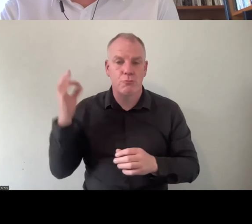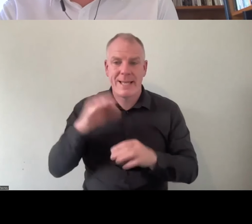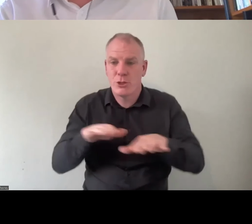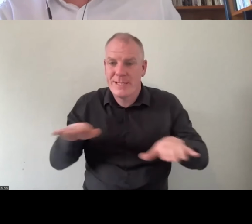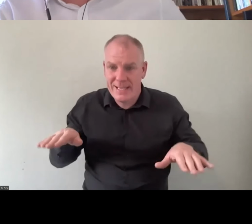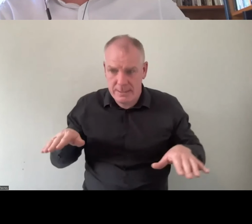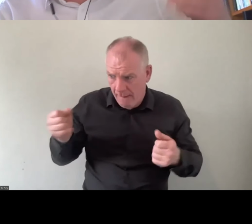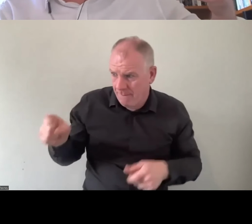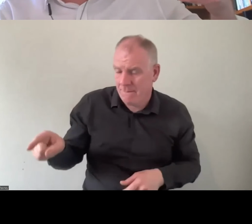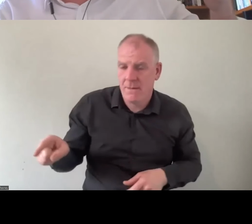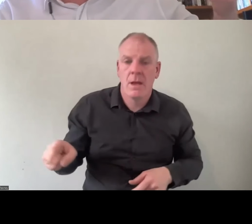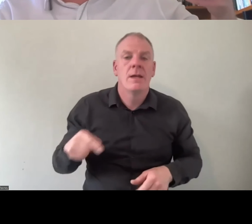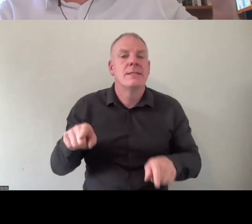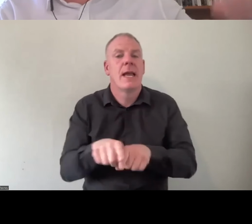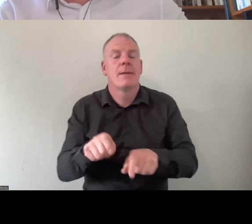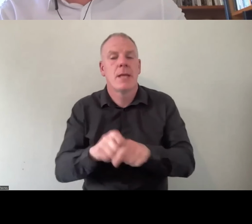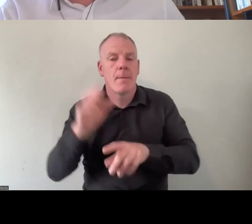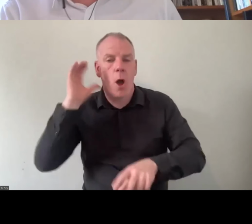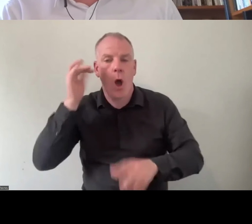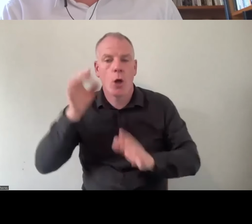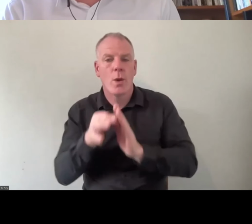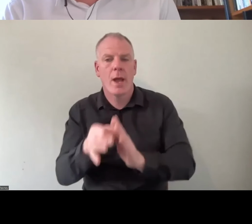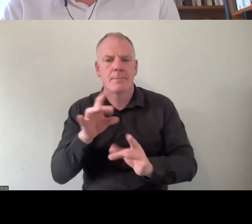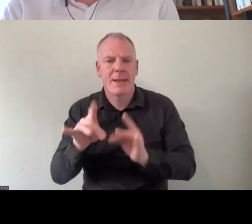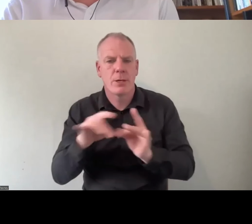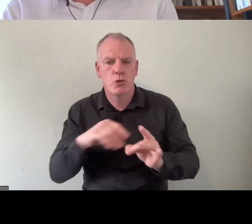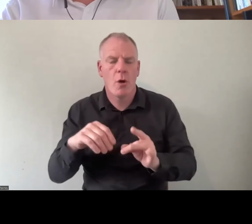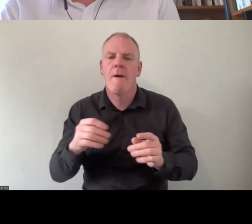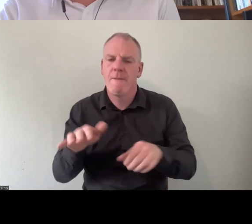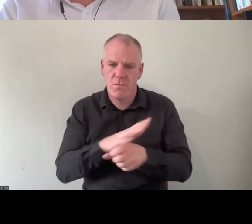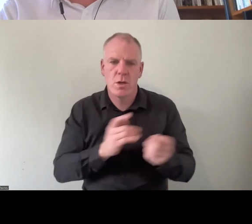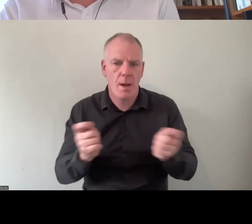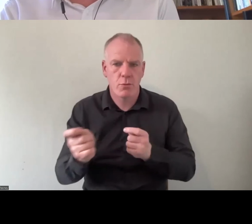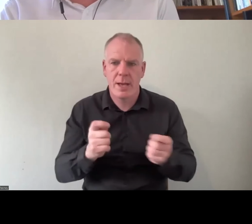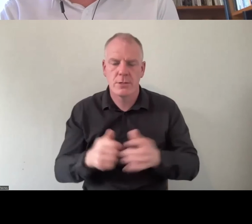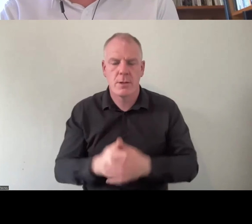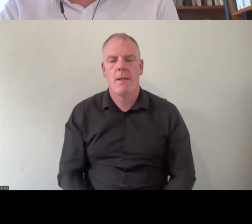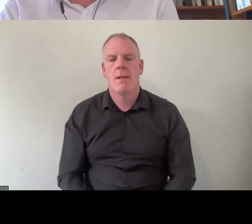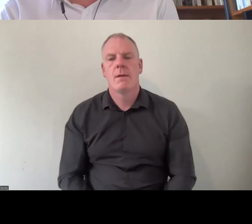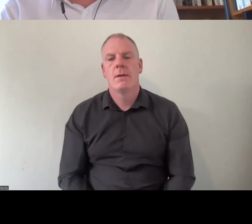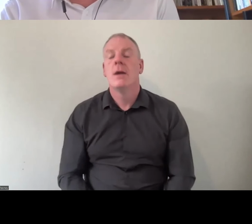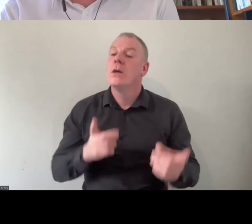but also your audio guides and stuff like that, that they're fully operational. When carrying out repairs and refurbishments,